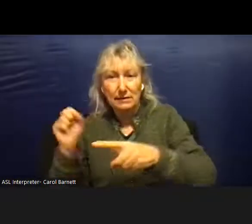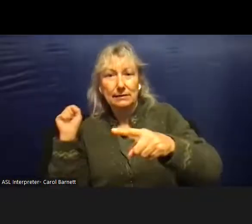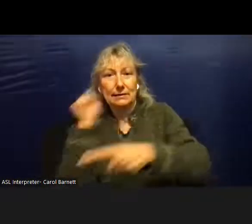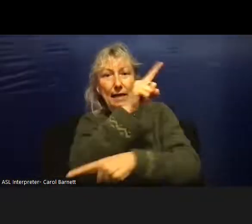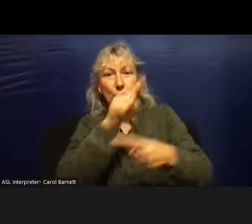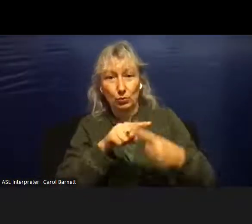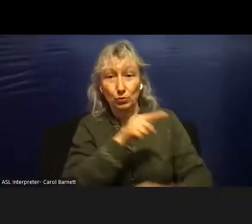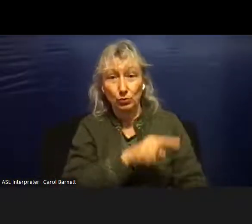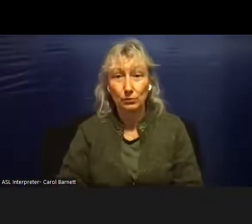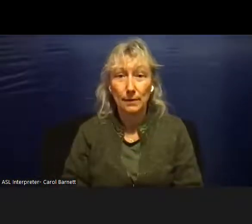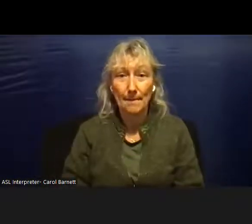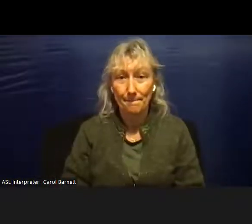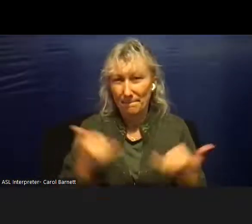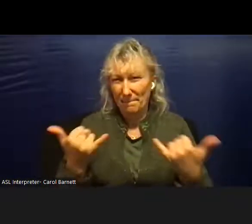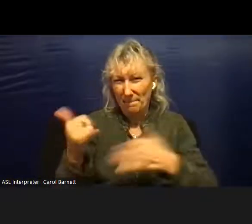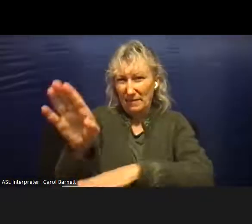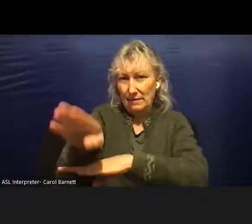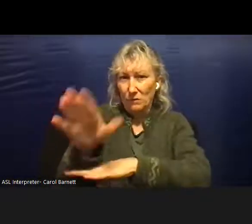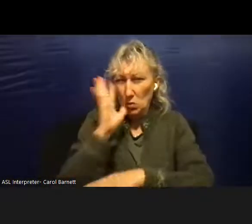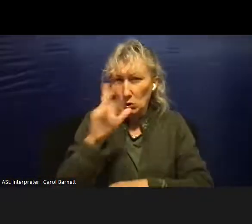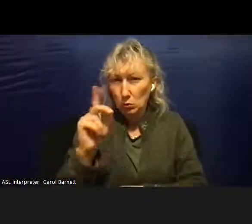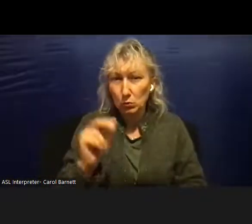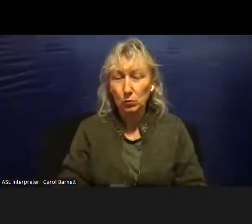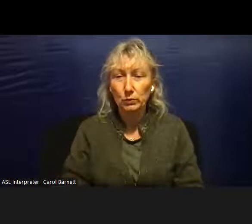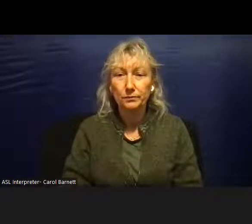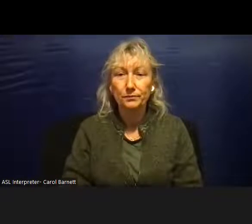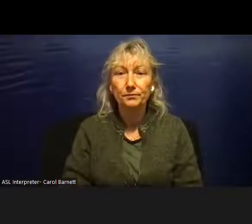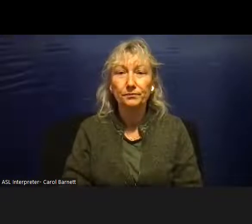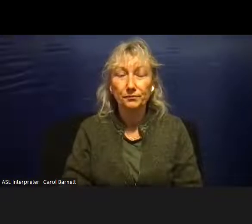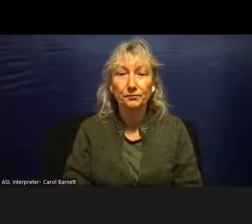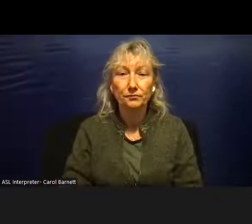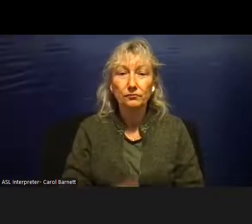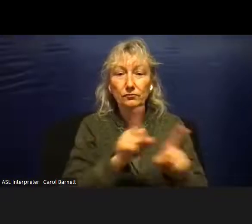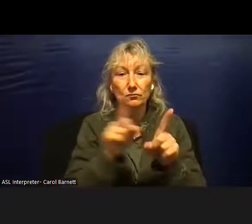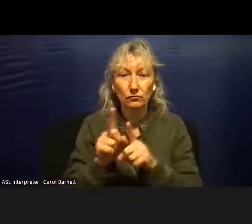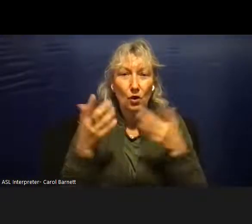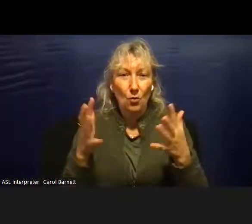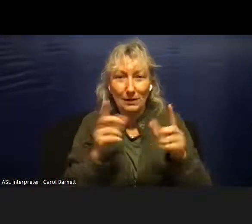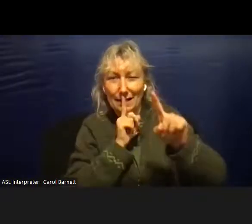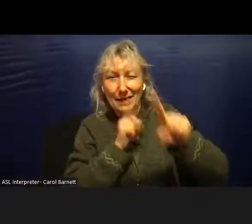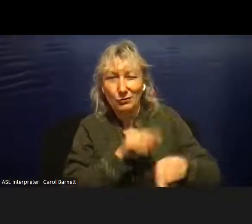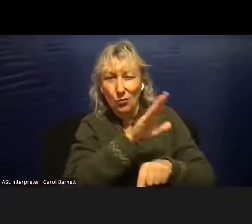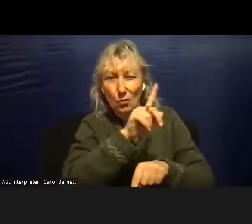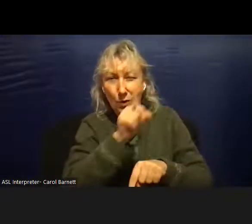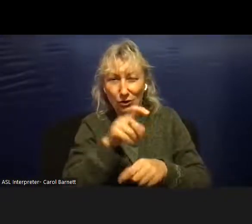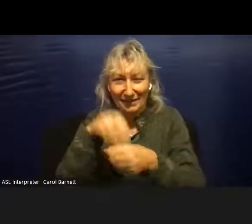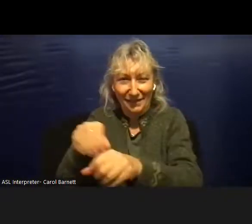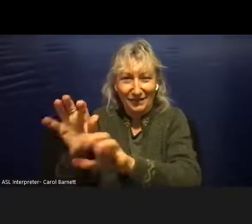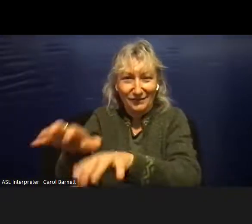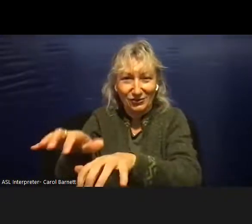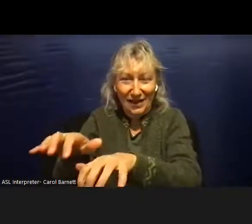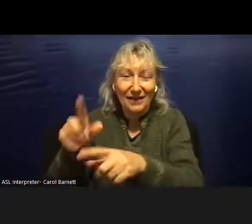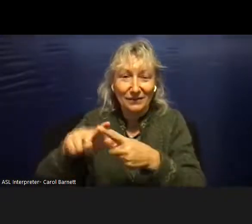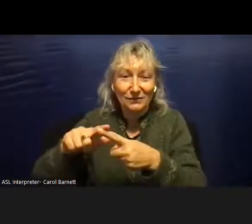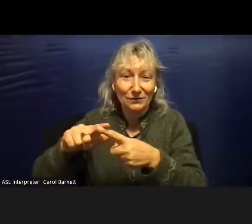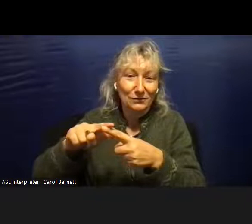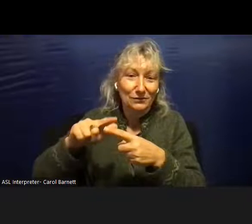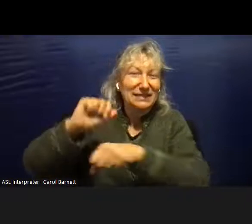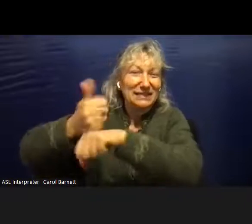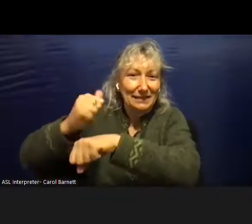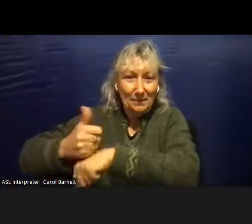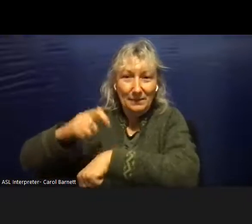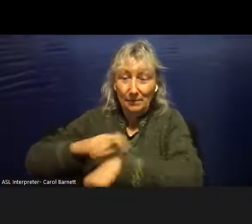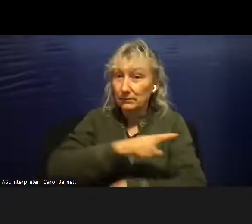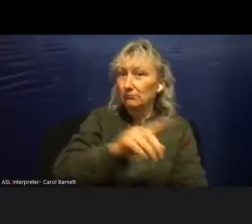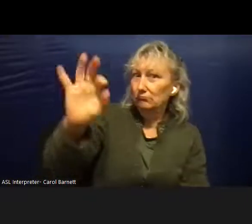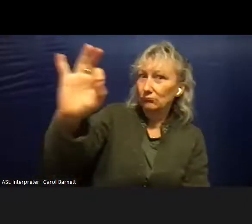And Just I was just wondering about that Yeah, I can send you a a desk guide on navigating Oregon buys It's a user guide if you want to drop your email in the chat I